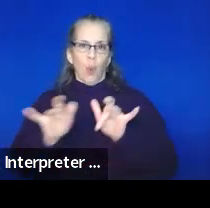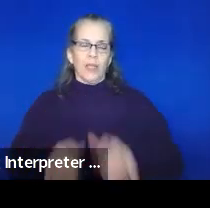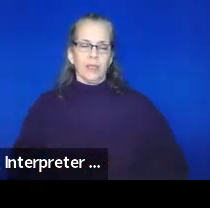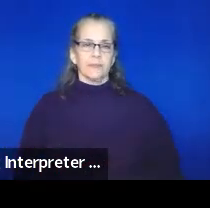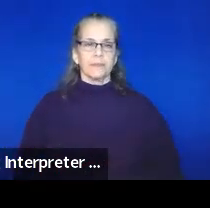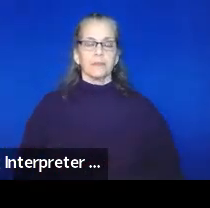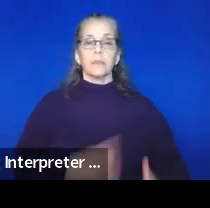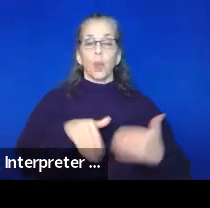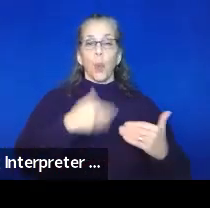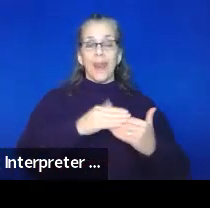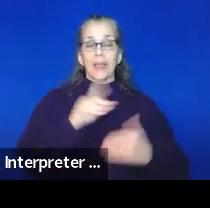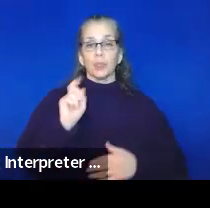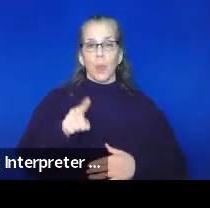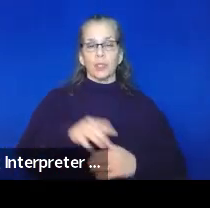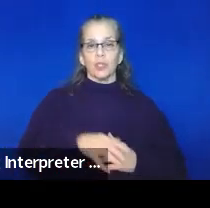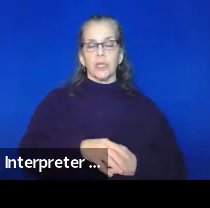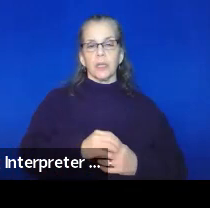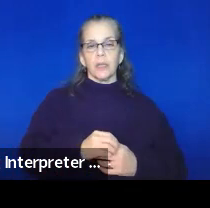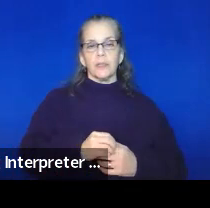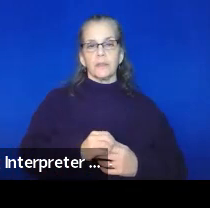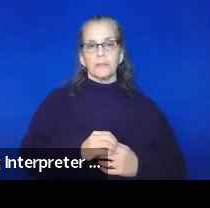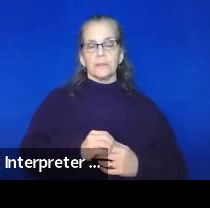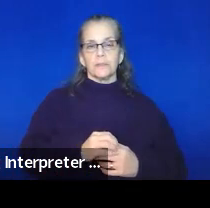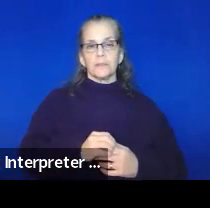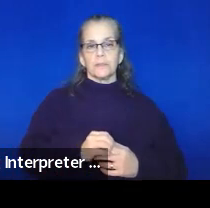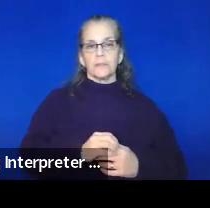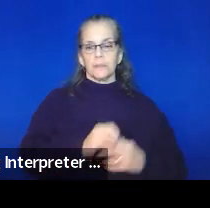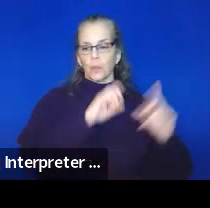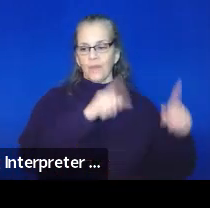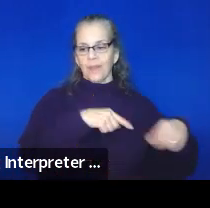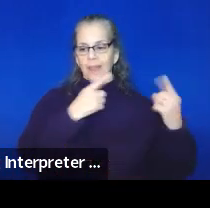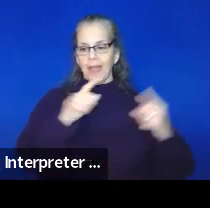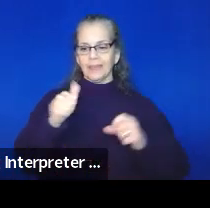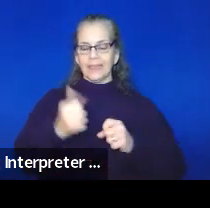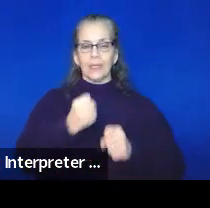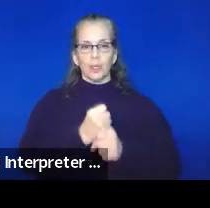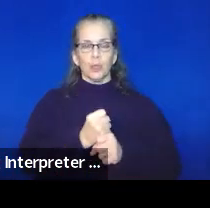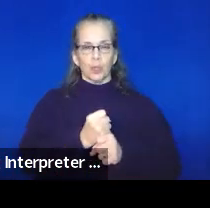This next one, Dr. Ruffin, over the last almost decade, there's been a lot of awareness and